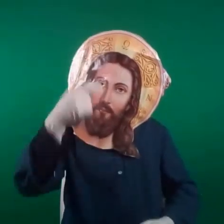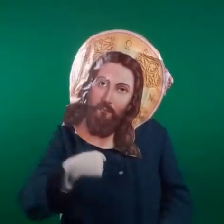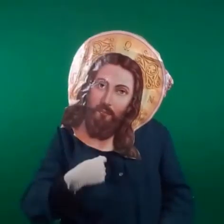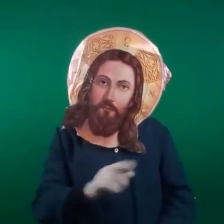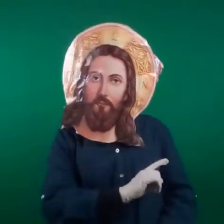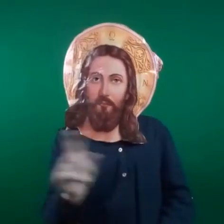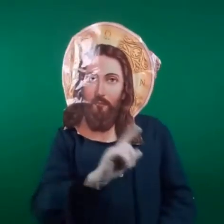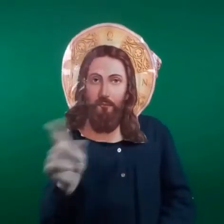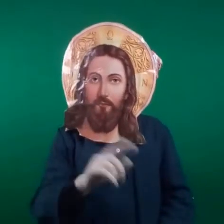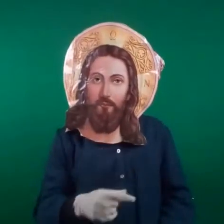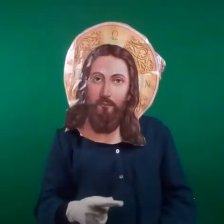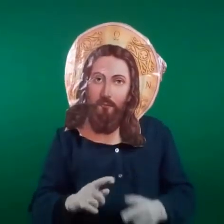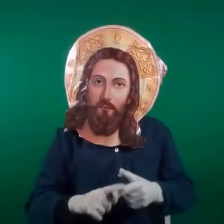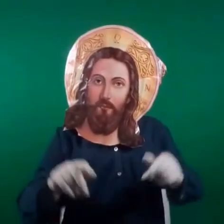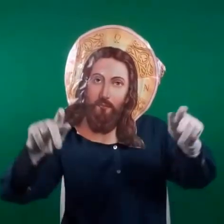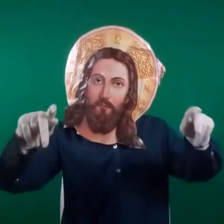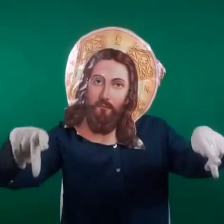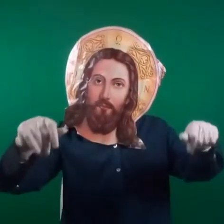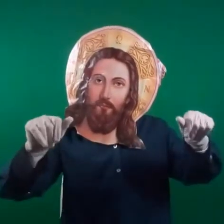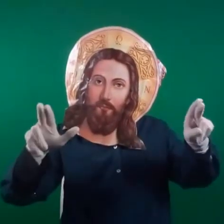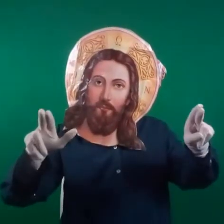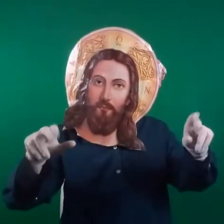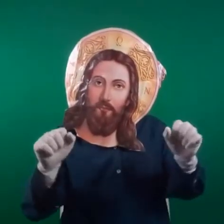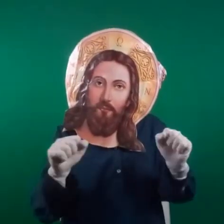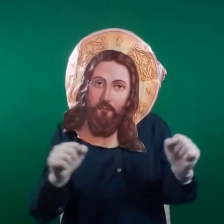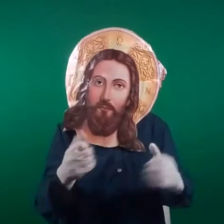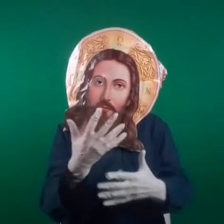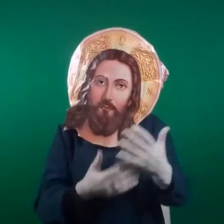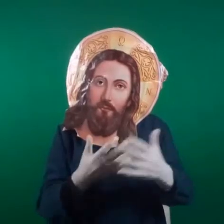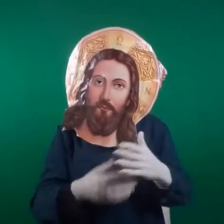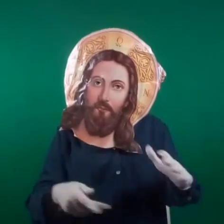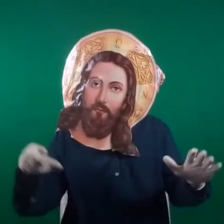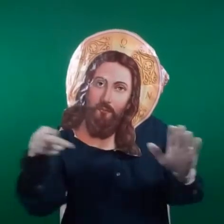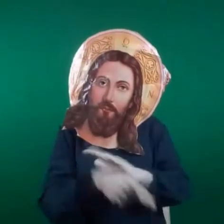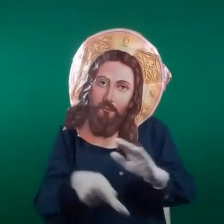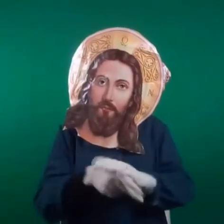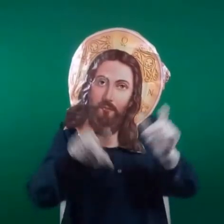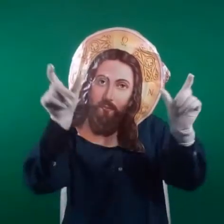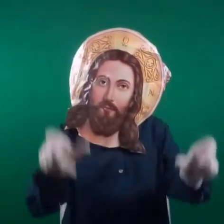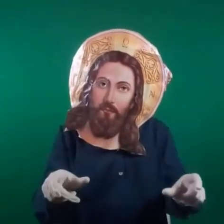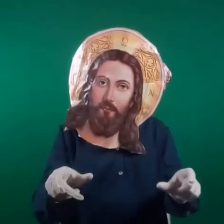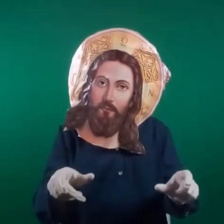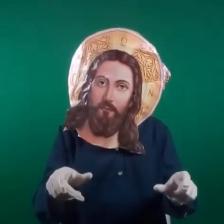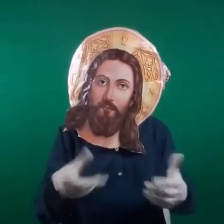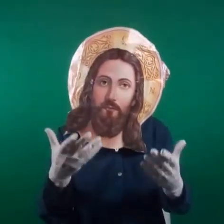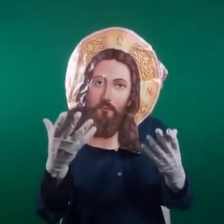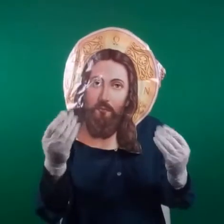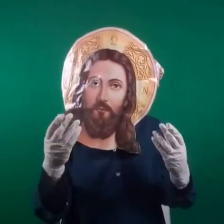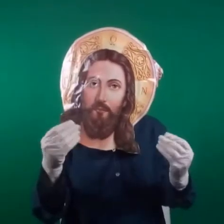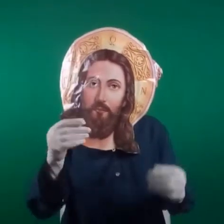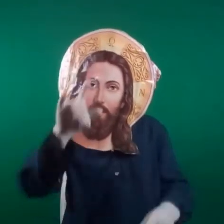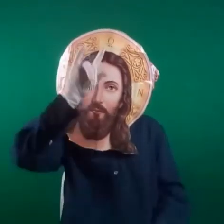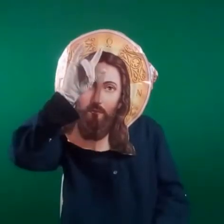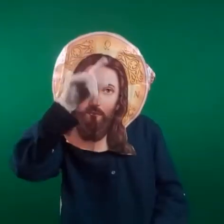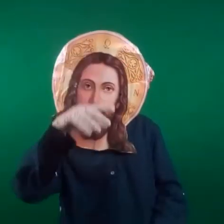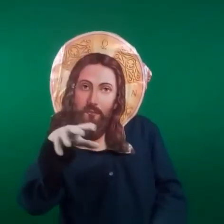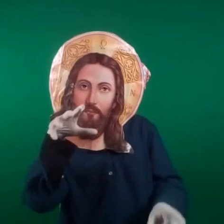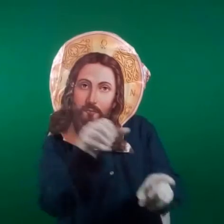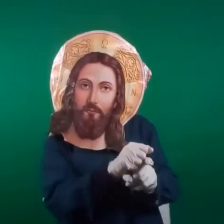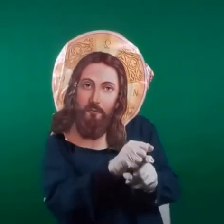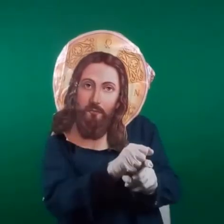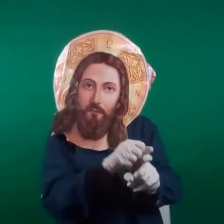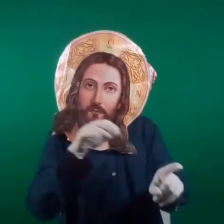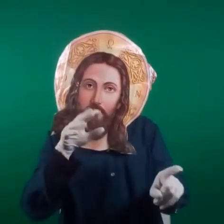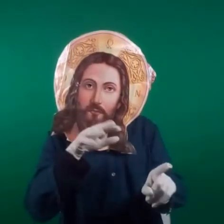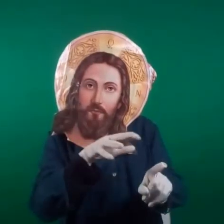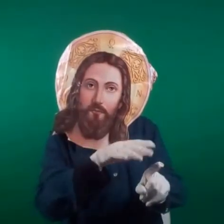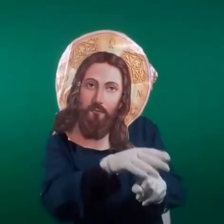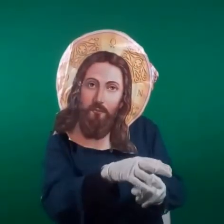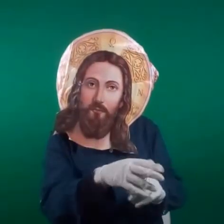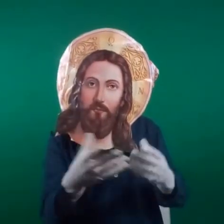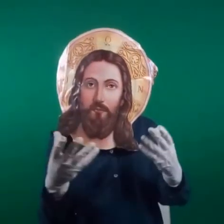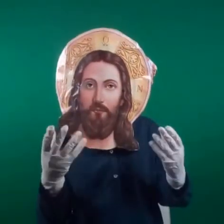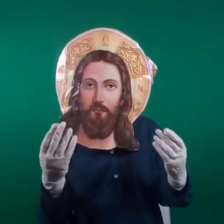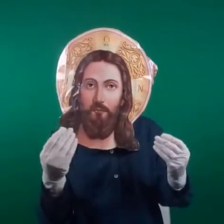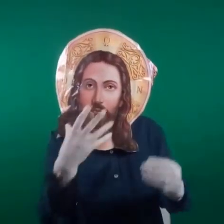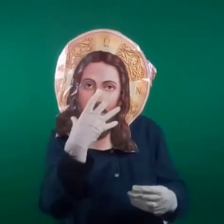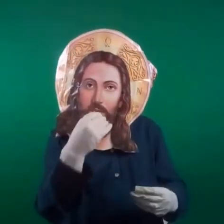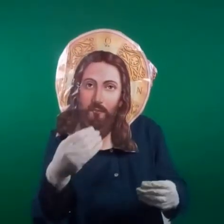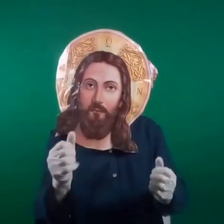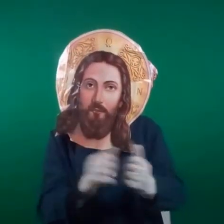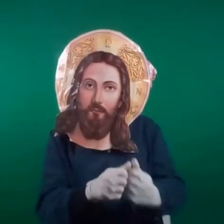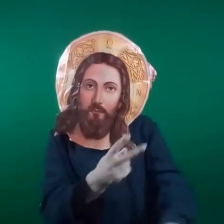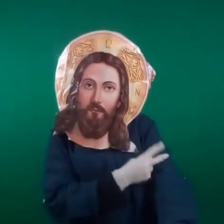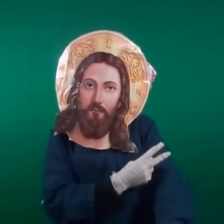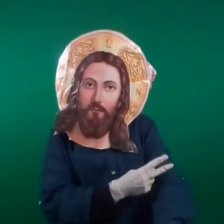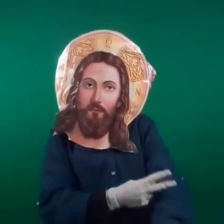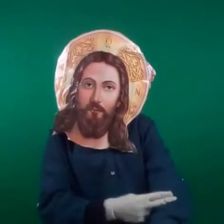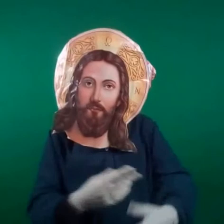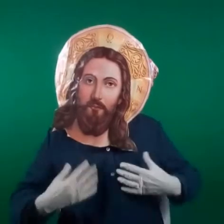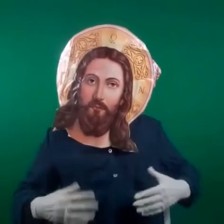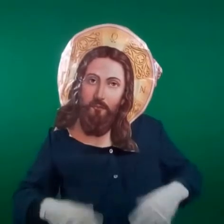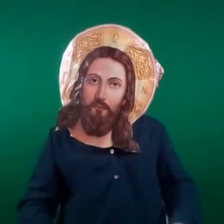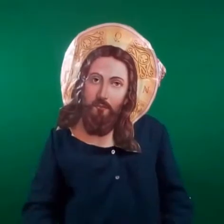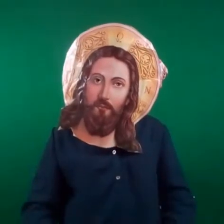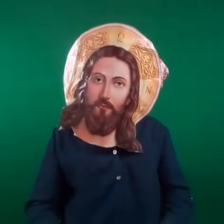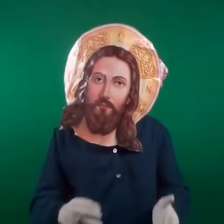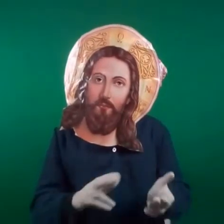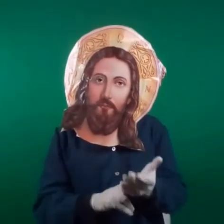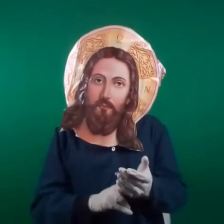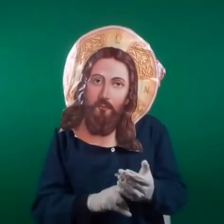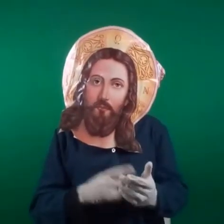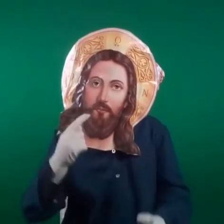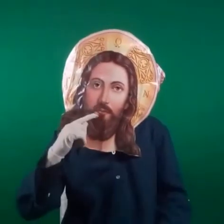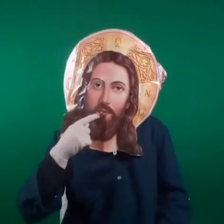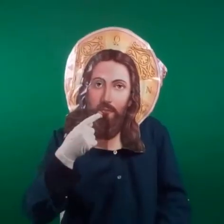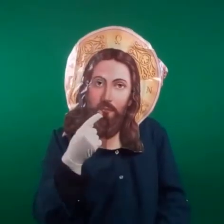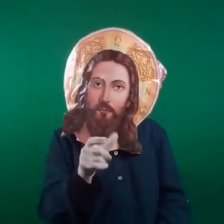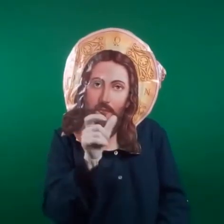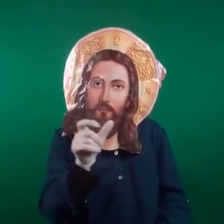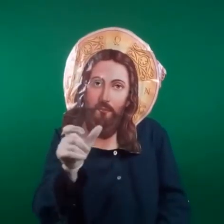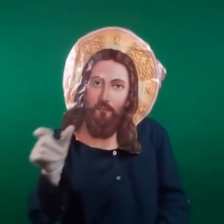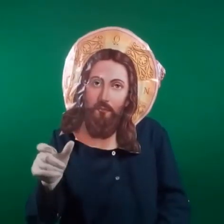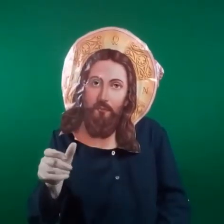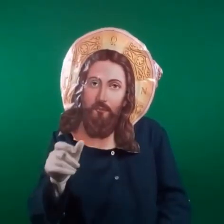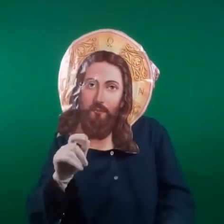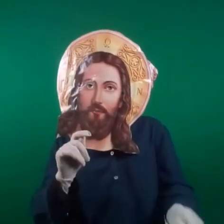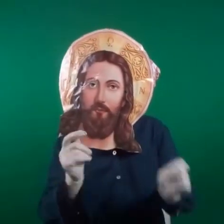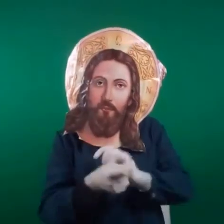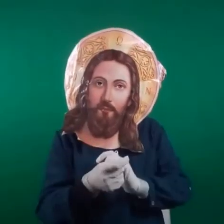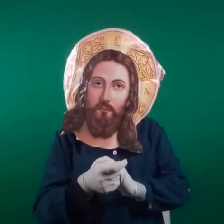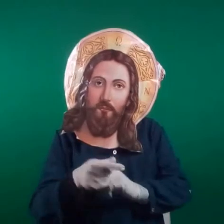Paul however was a cold blooded murderer he was an easy vitim for an evil spirit a wolf in lambs clothing and subtly using sweet words he tricked people into swallowing evil.